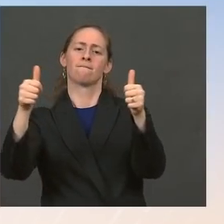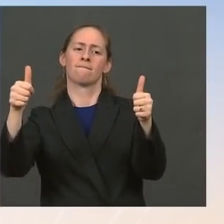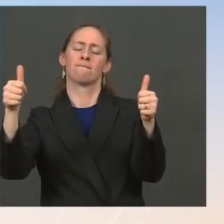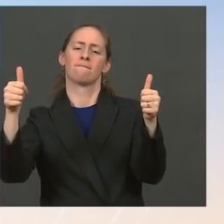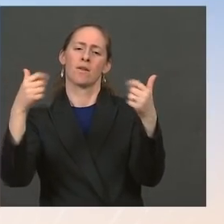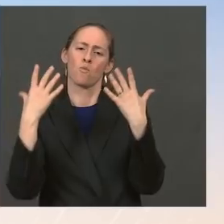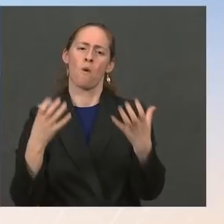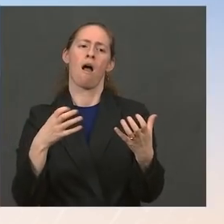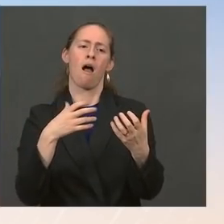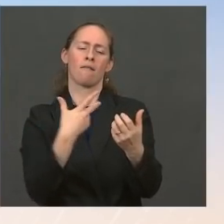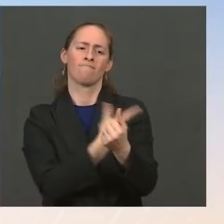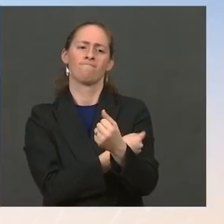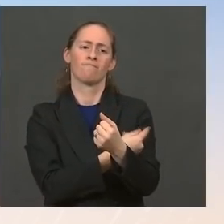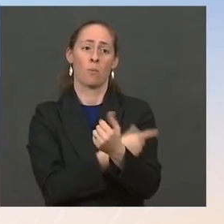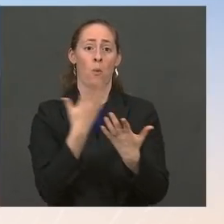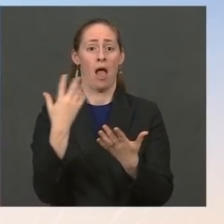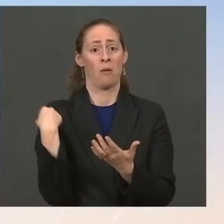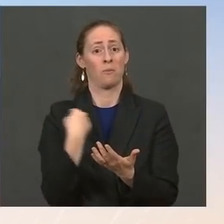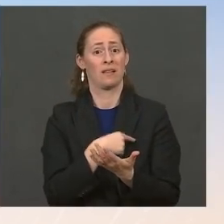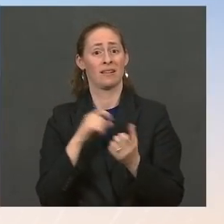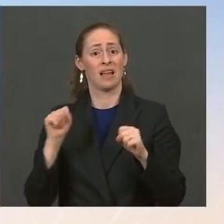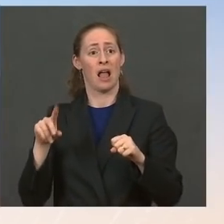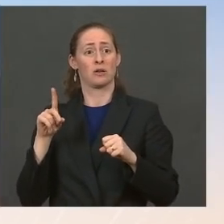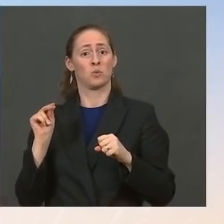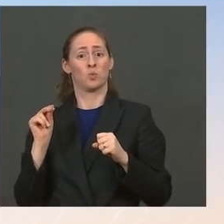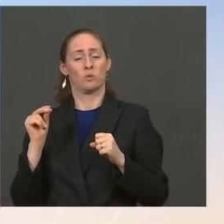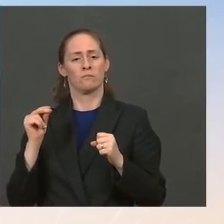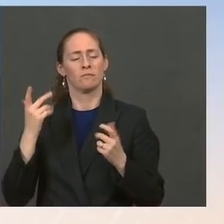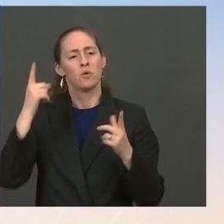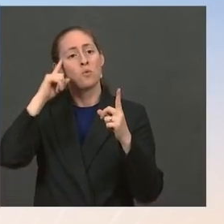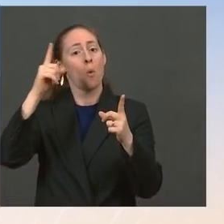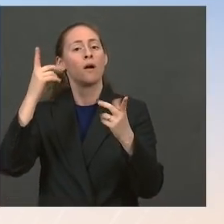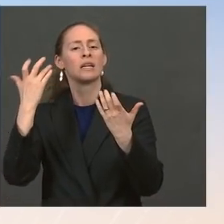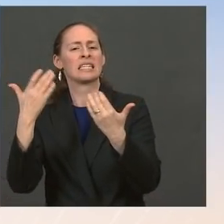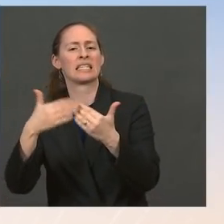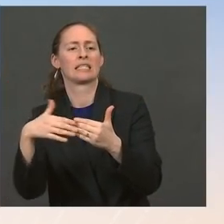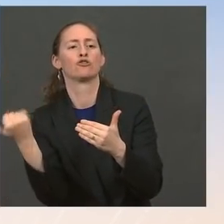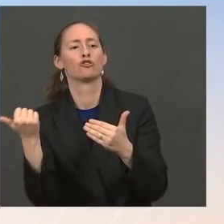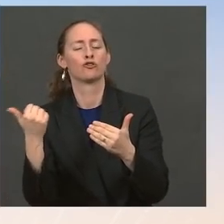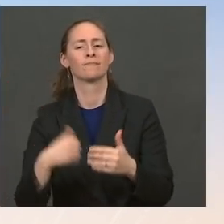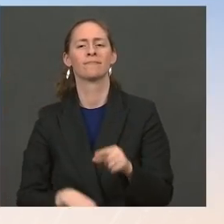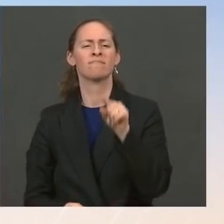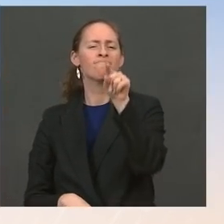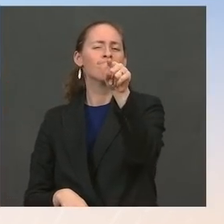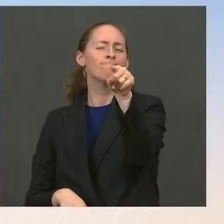as easy as humanly possible. Let me go all the way to the back. The Press: Thank you, Jen. I really appreciate it.